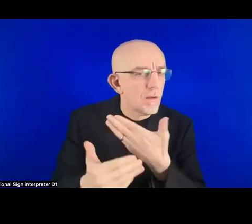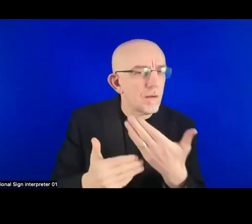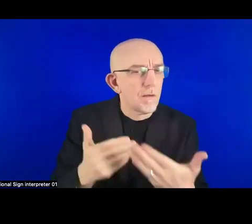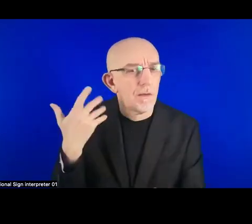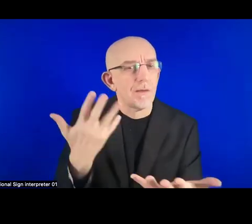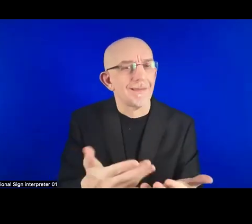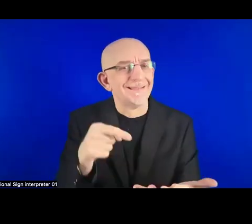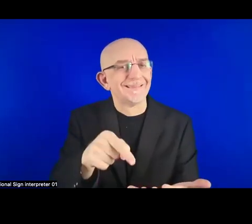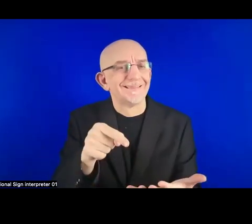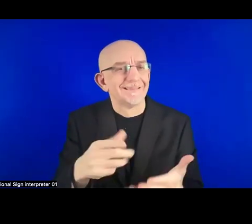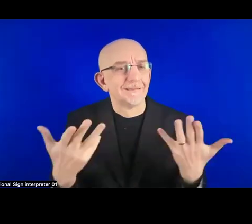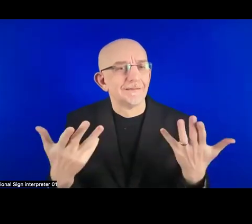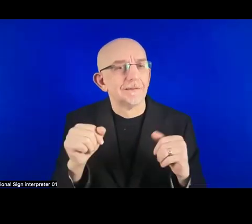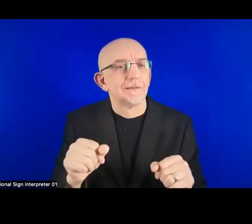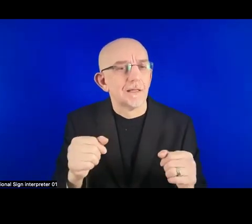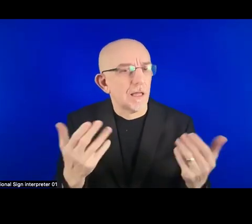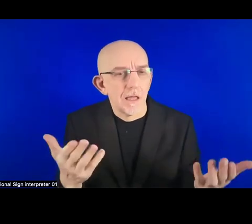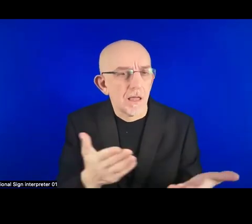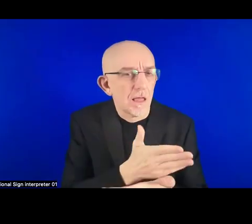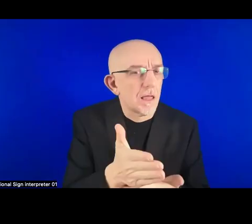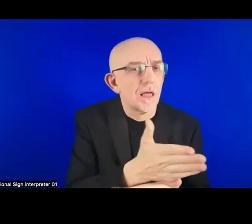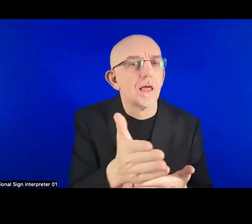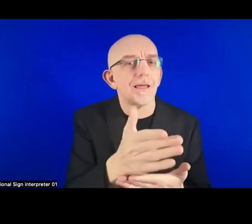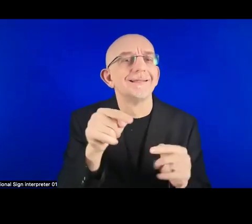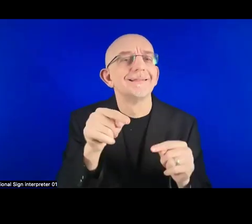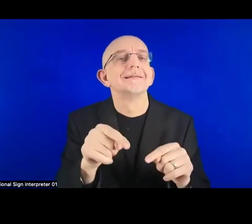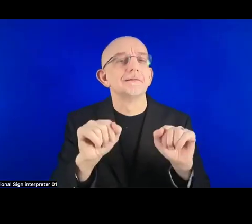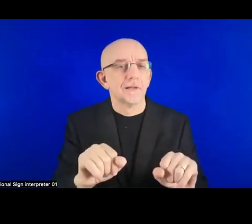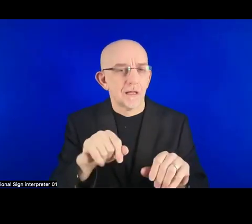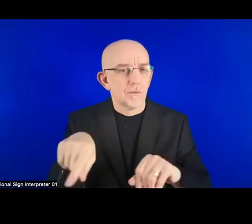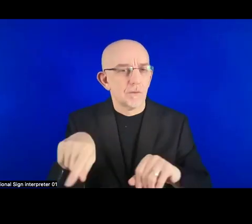tensions and interactions is something that I am also really, really interested in.